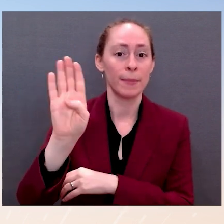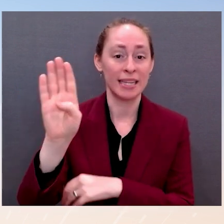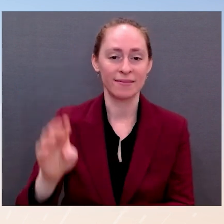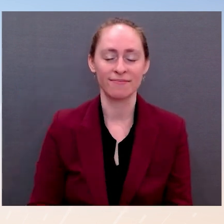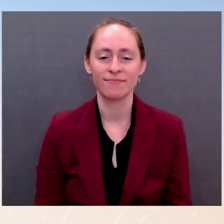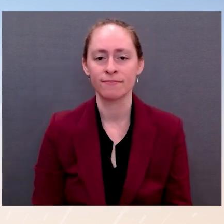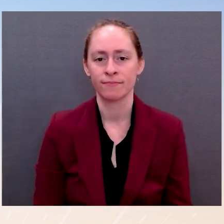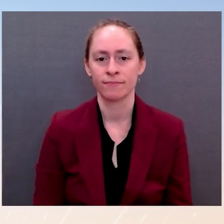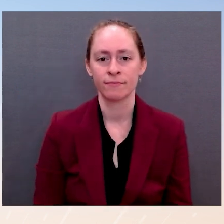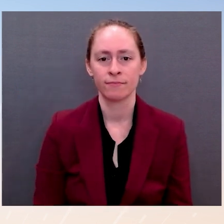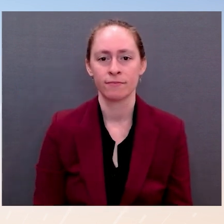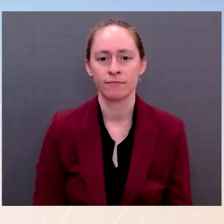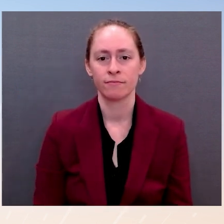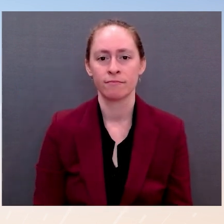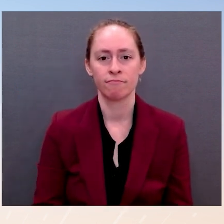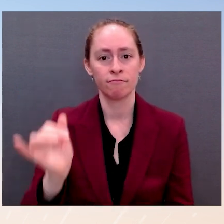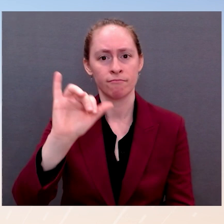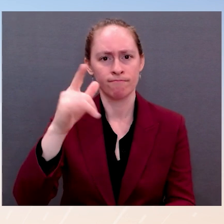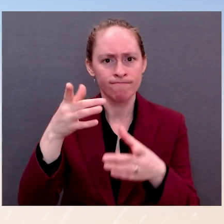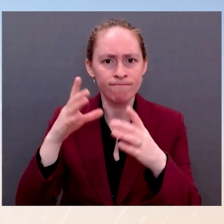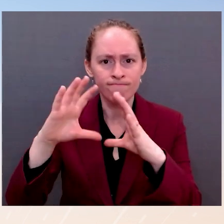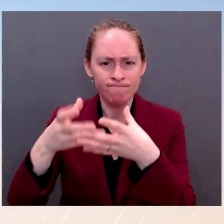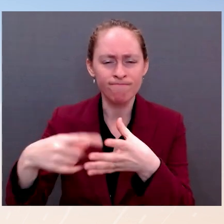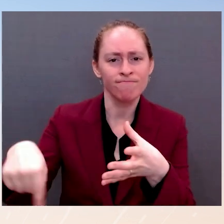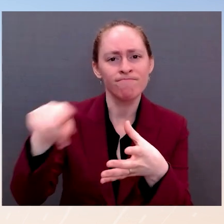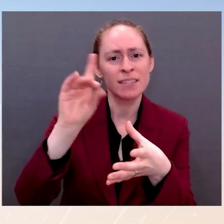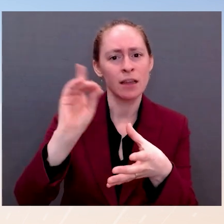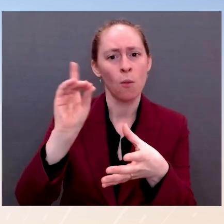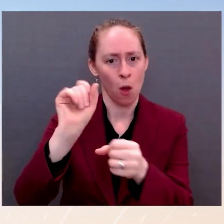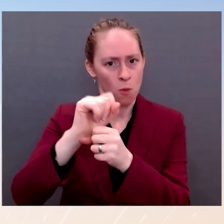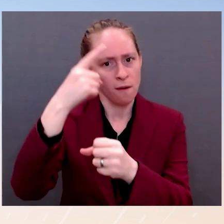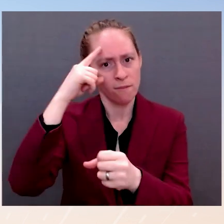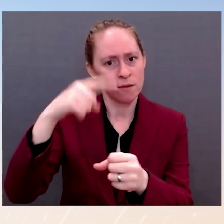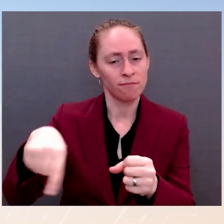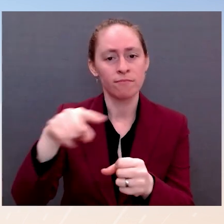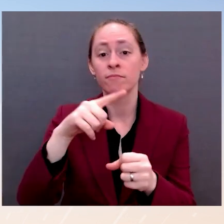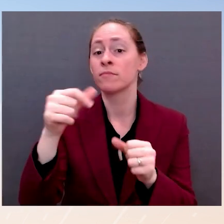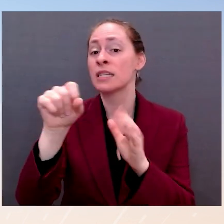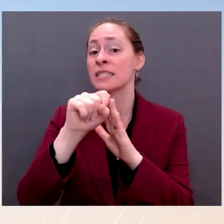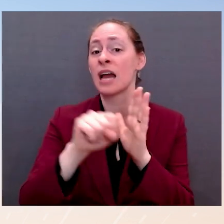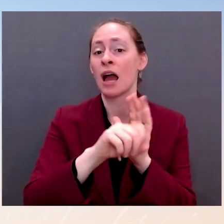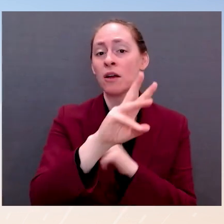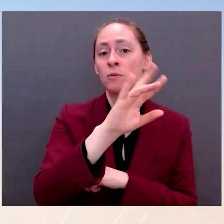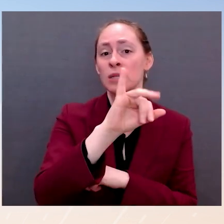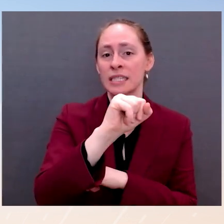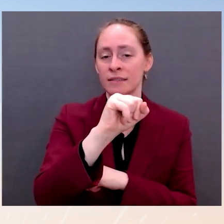She also worked as a staffer for Democratic members in the United States House of House Committee on Ways and Means.